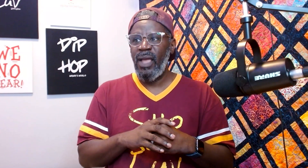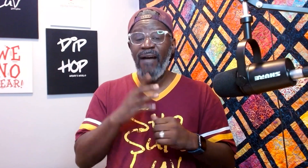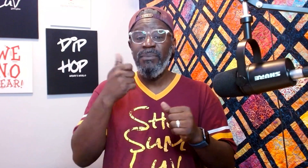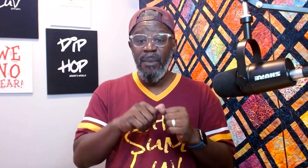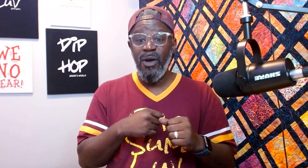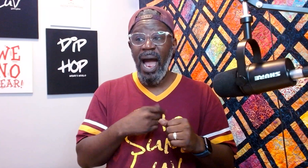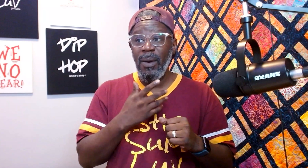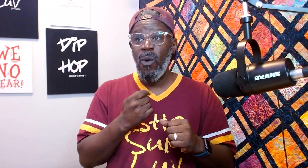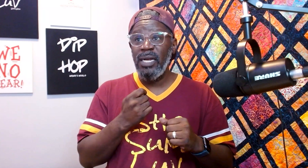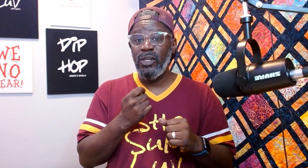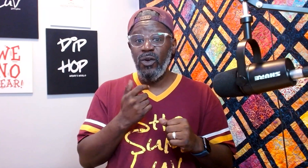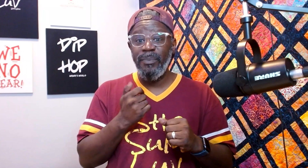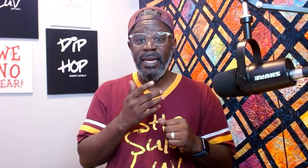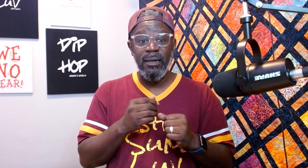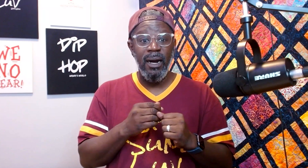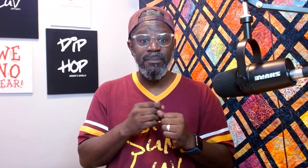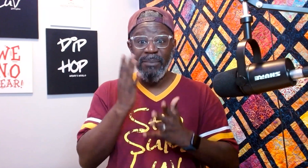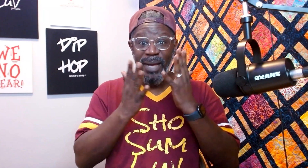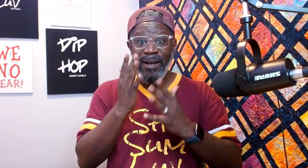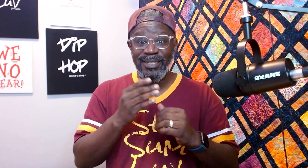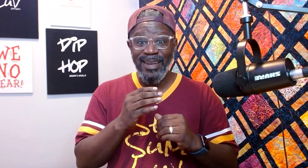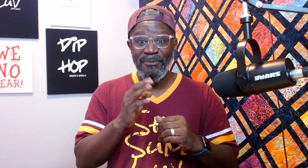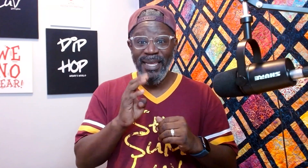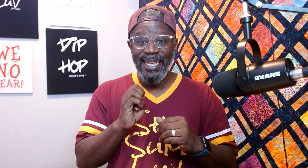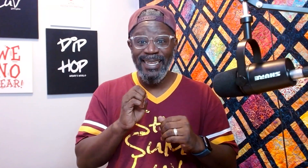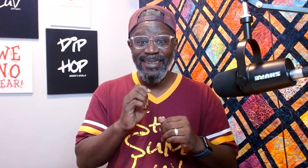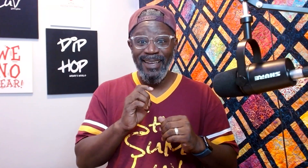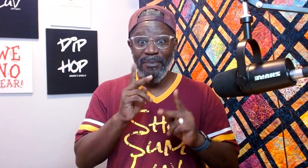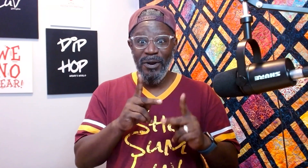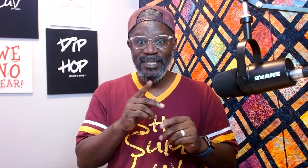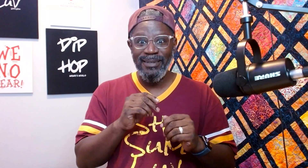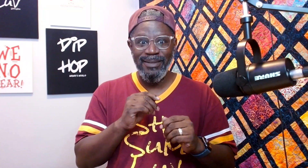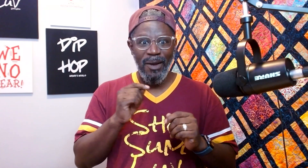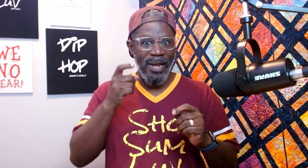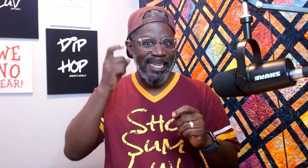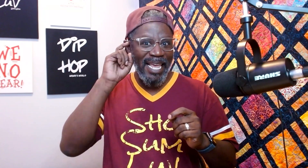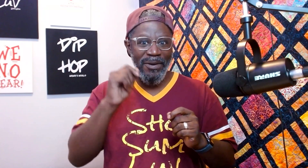I remember I was a little bit embarrassed of being a person that wears a hearing aid